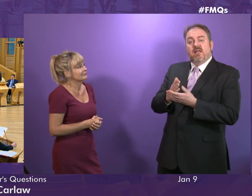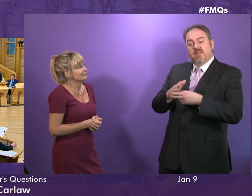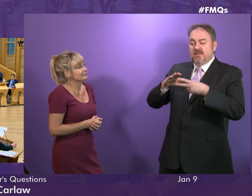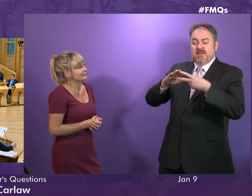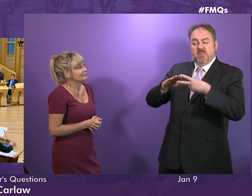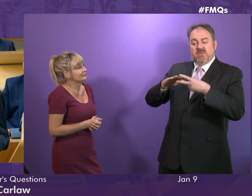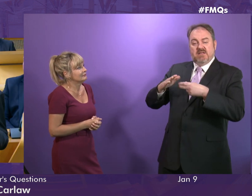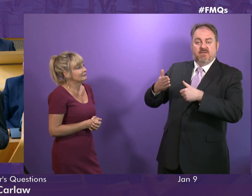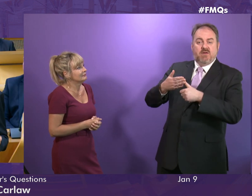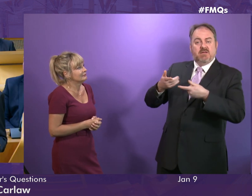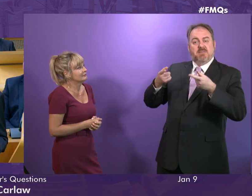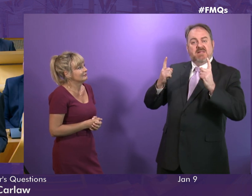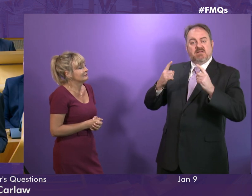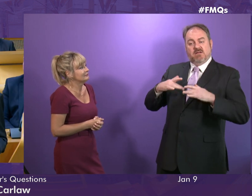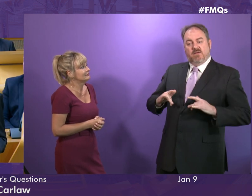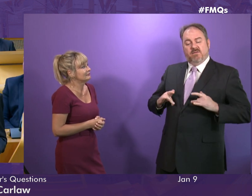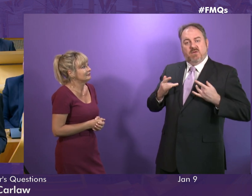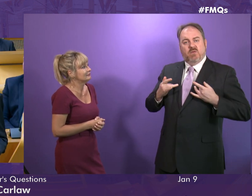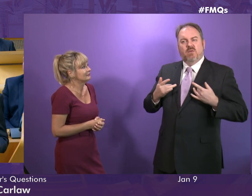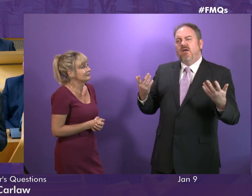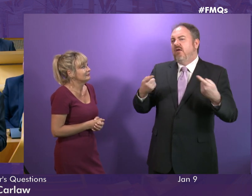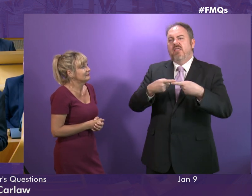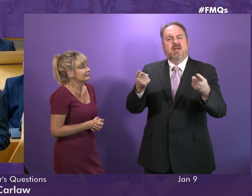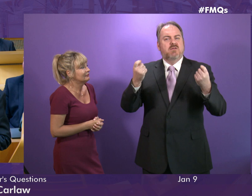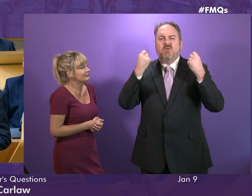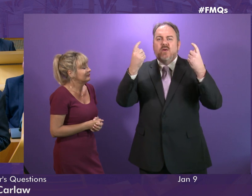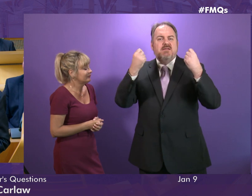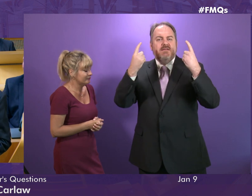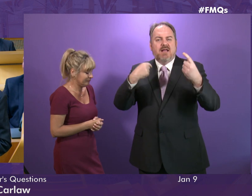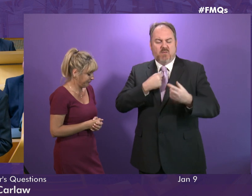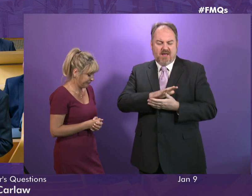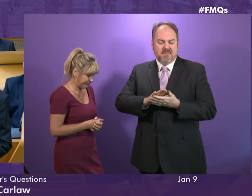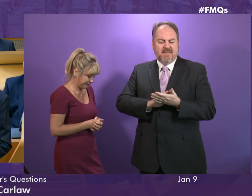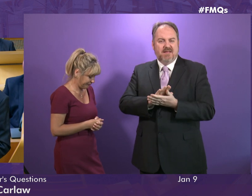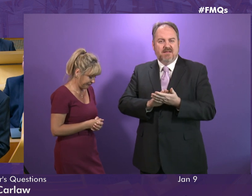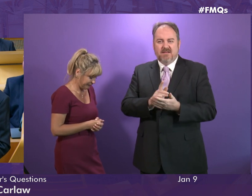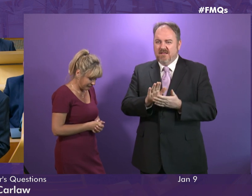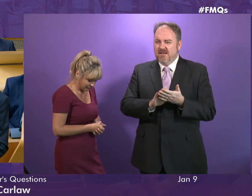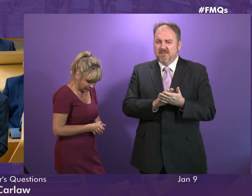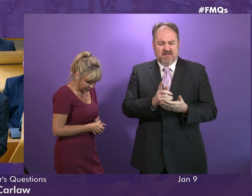position is, “I am just so misunderstood”—so misunderstood, in fact, that journalists,